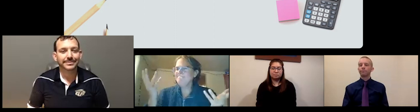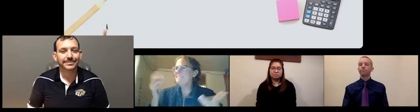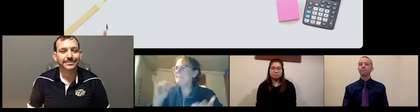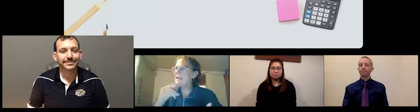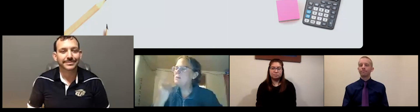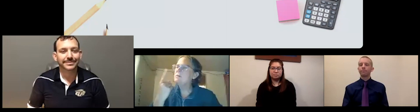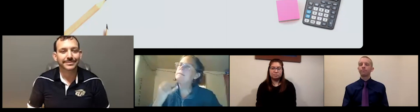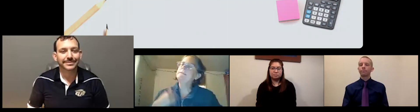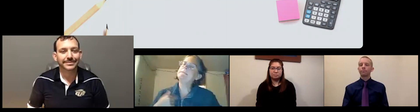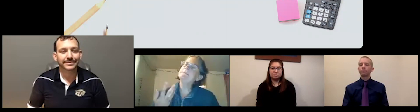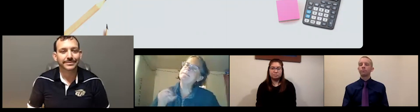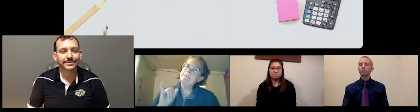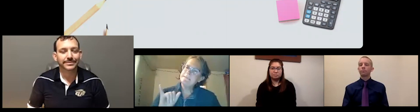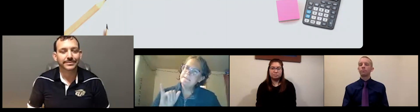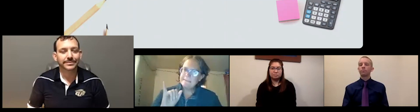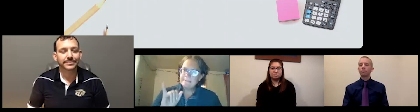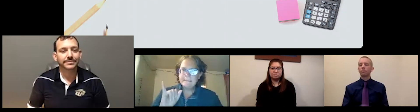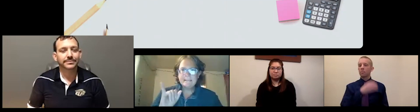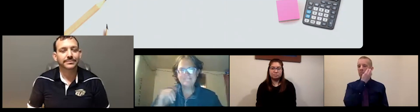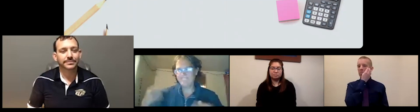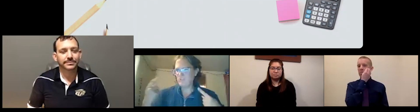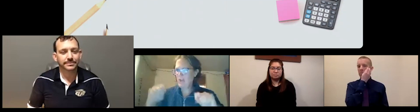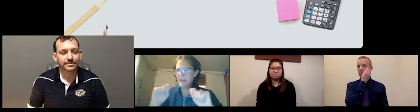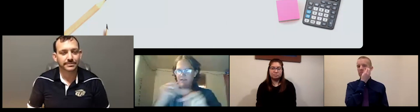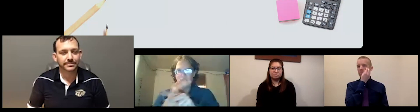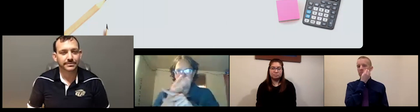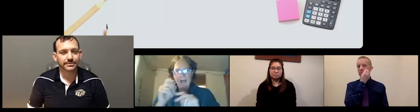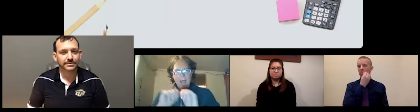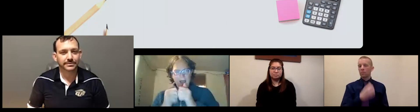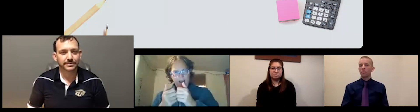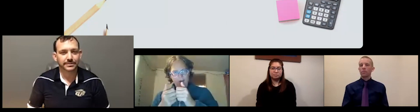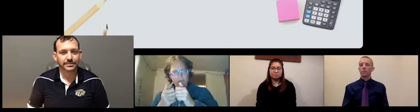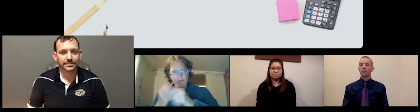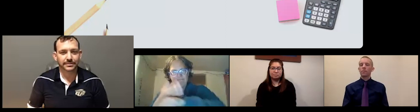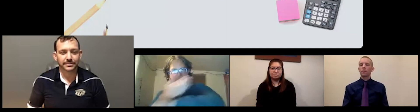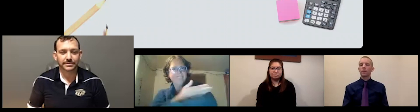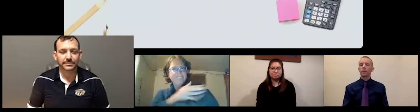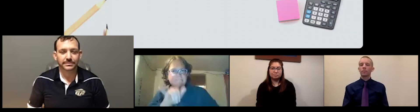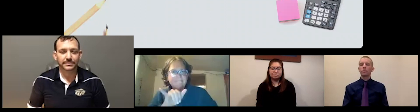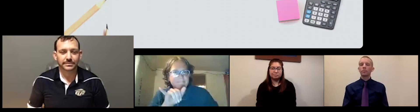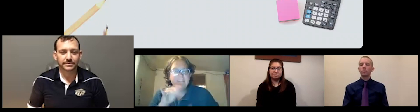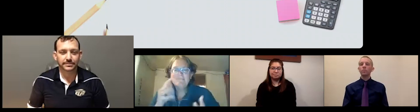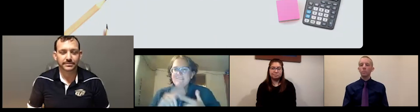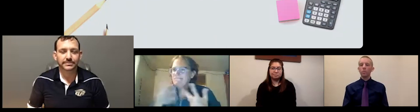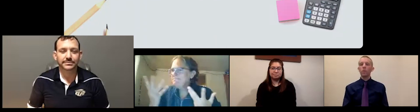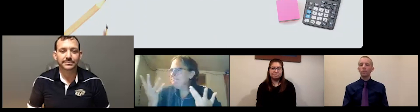That’s one thing that I’m trying to figure out how to improve.